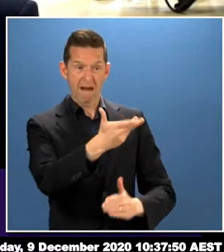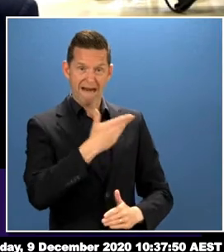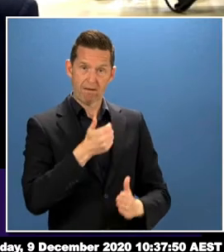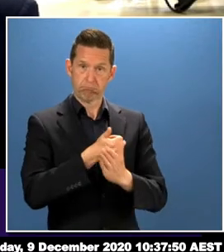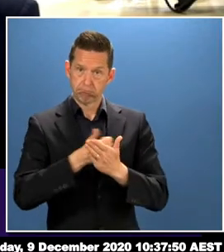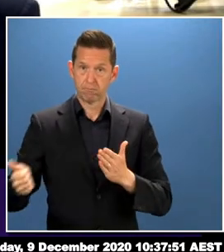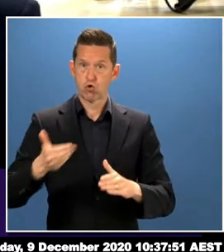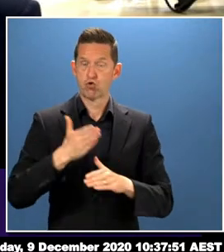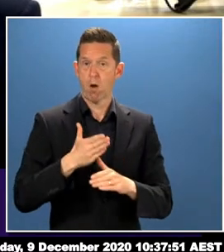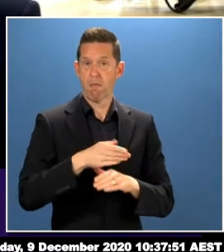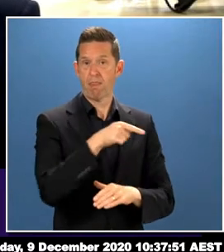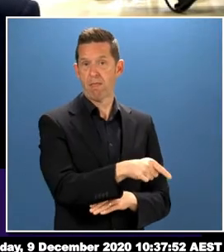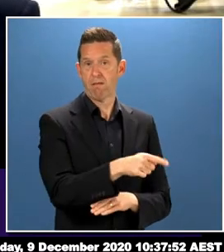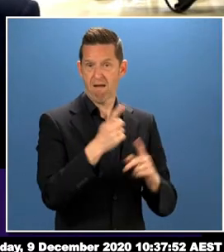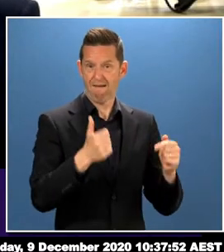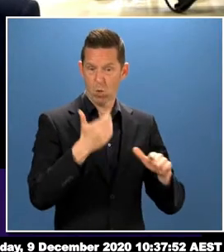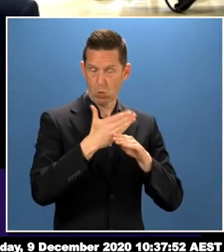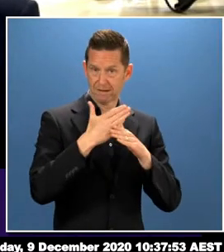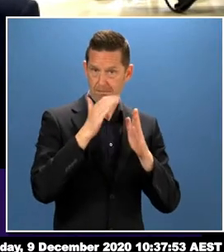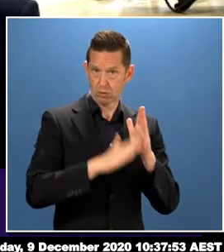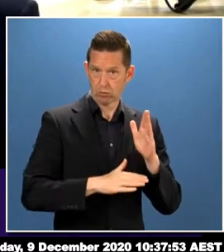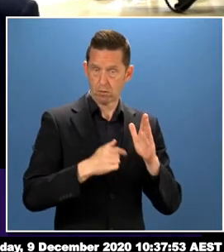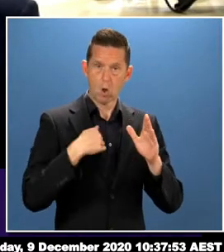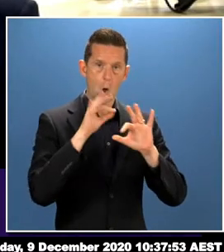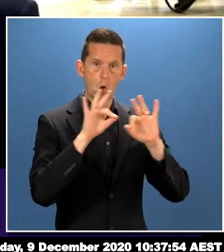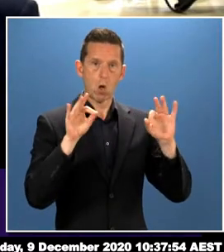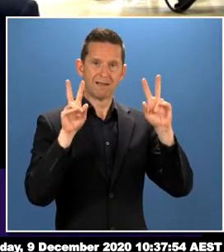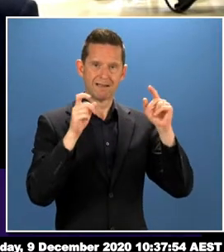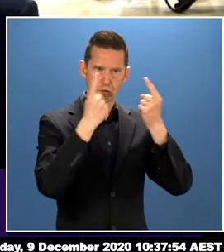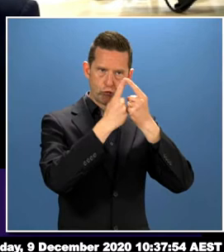So I wasn't a graduate but I was like next to the graduates essentially.